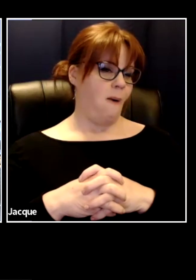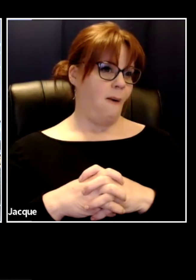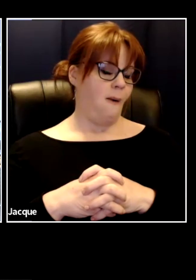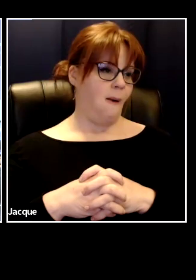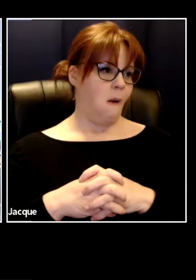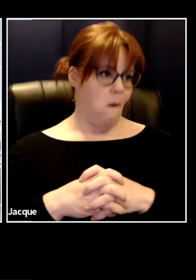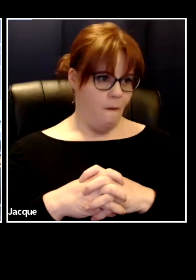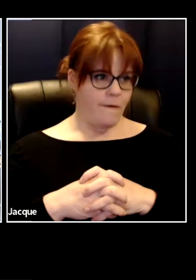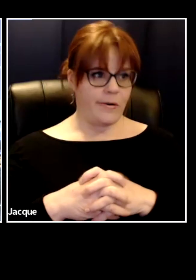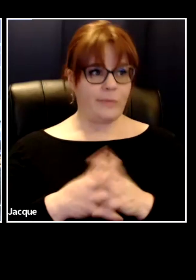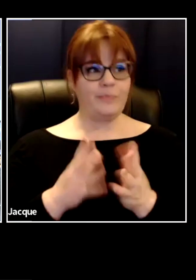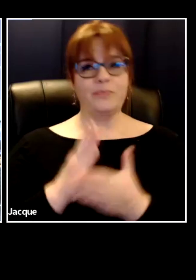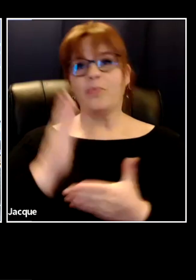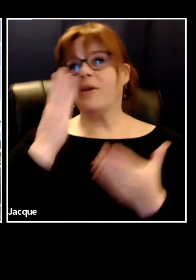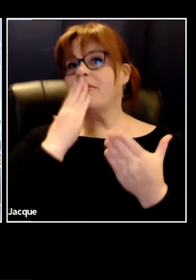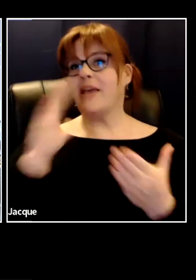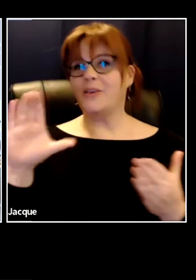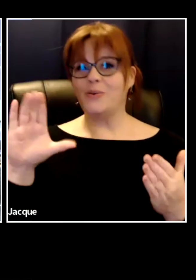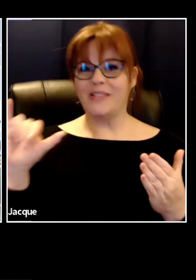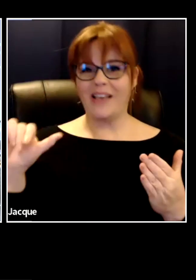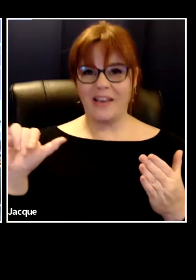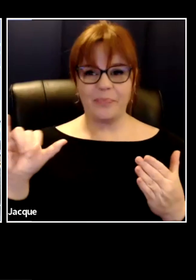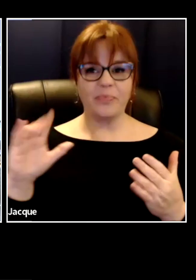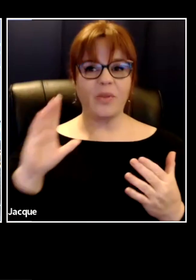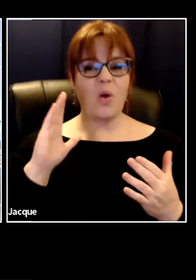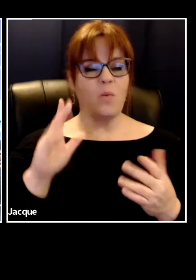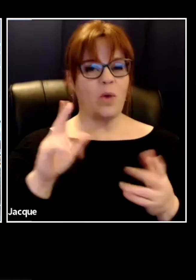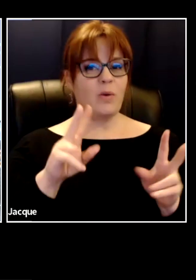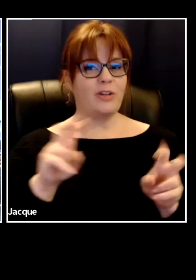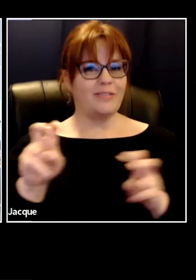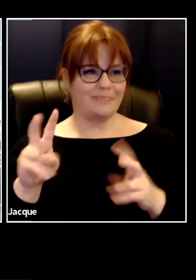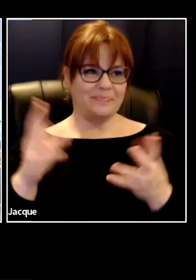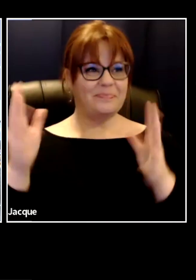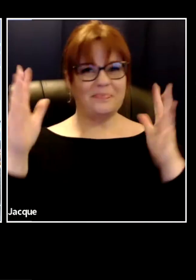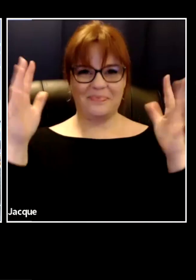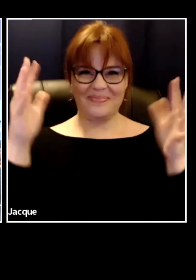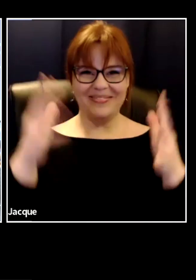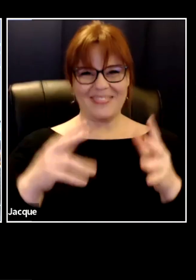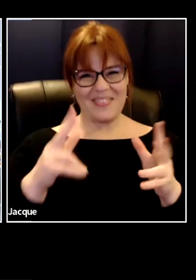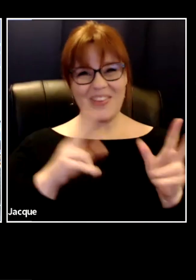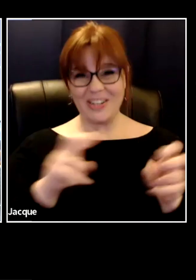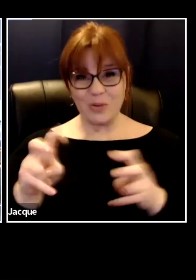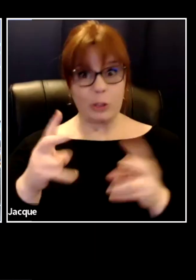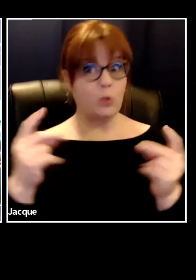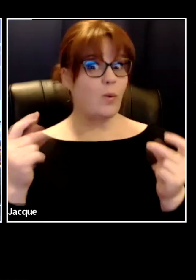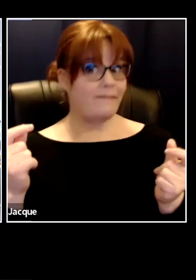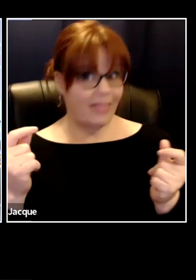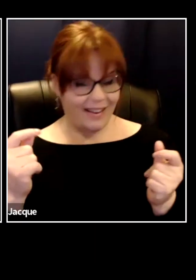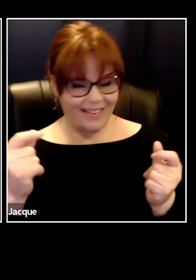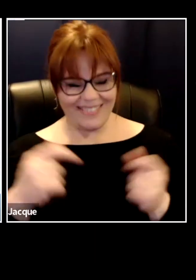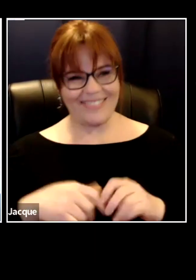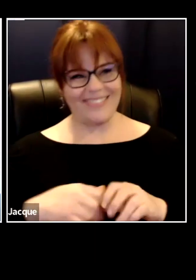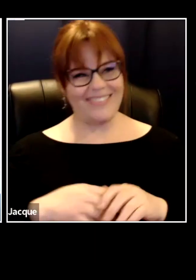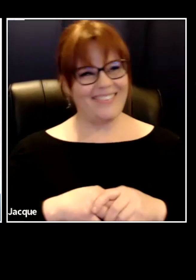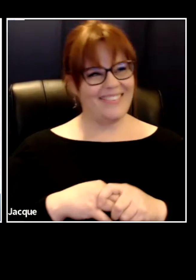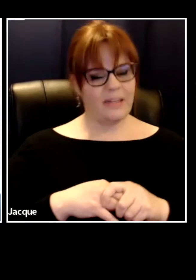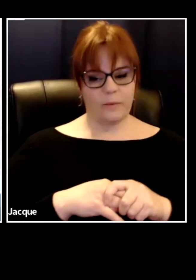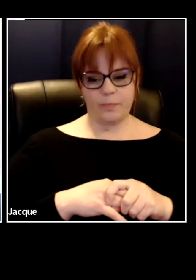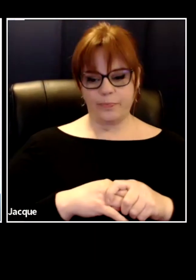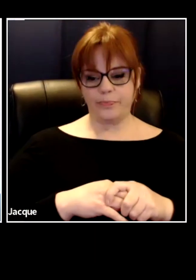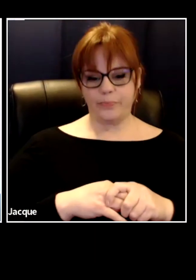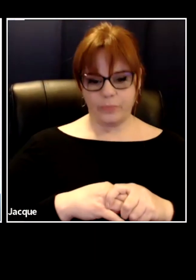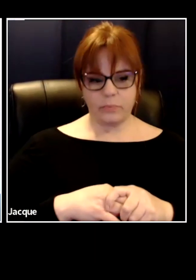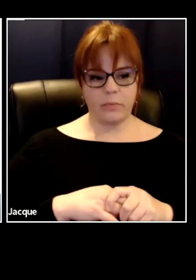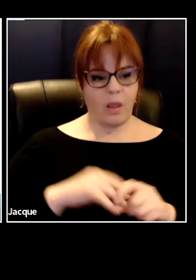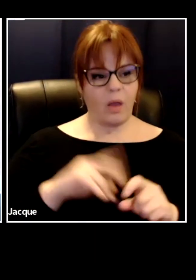All right thank you Cy we're gonna transition swiftly. Um we did take note of all these